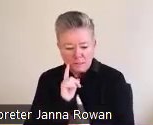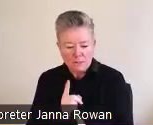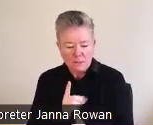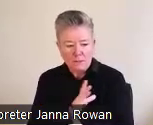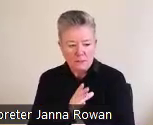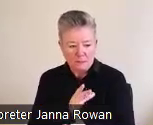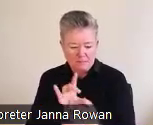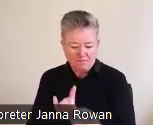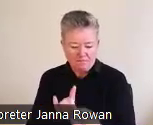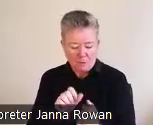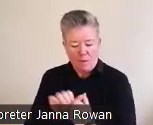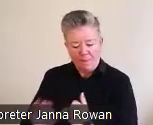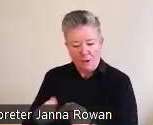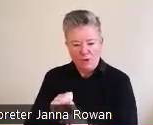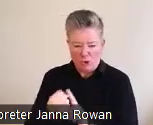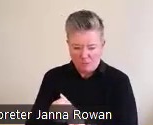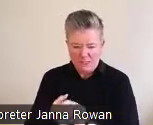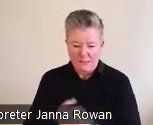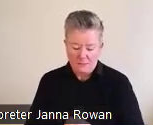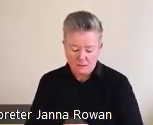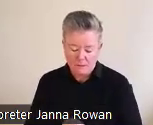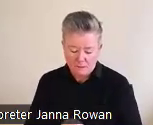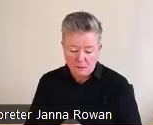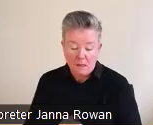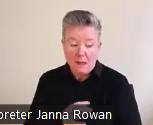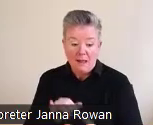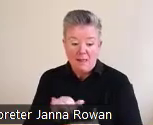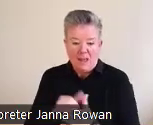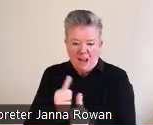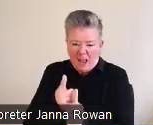child's circumstances and that every child